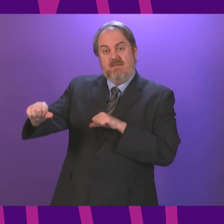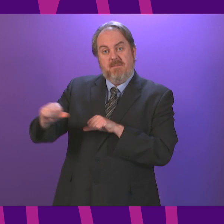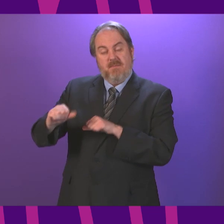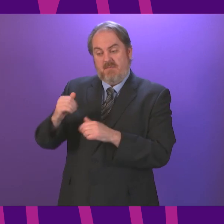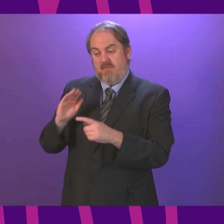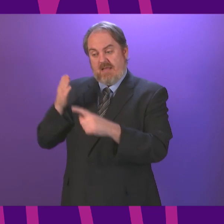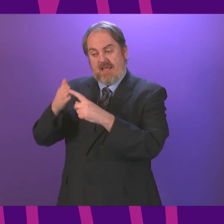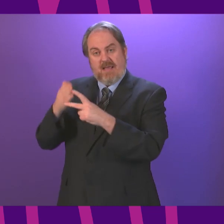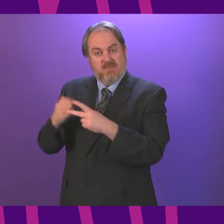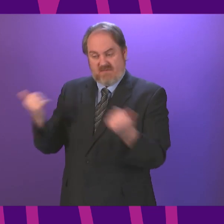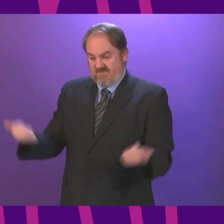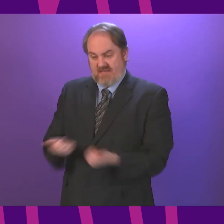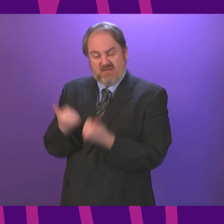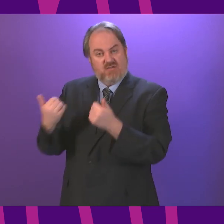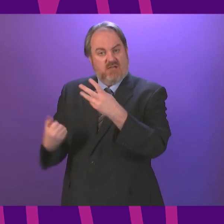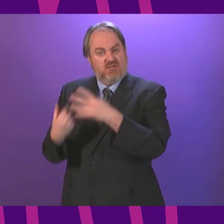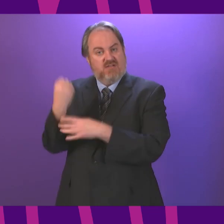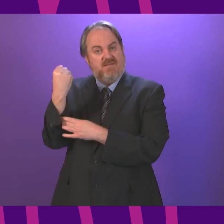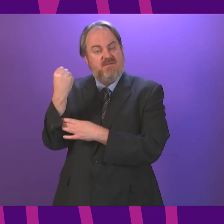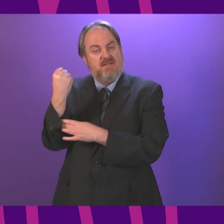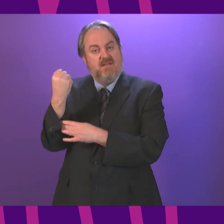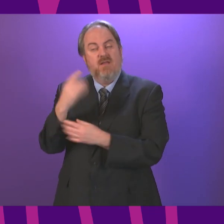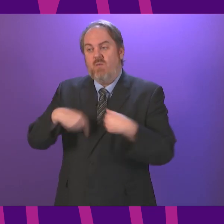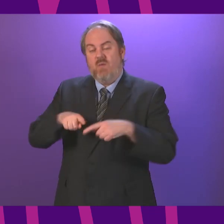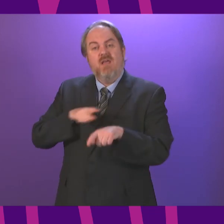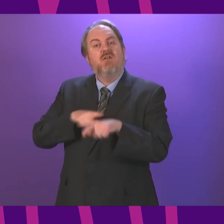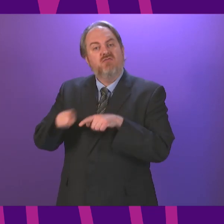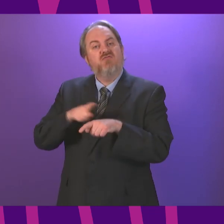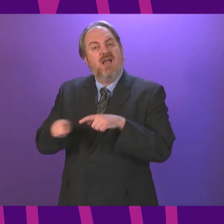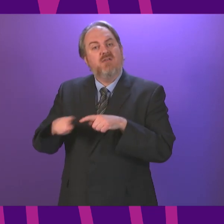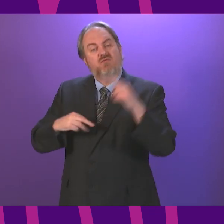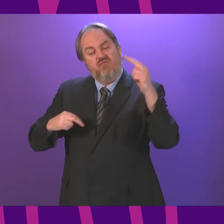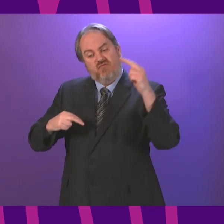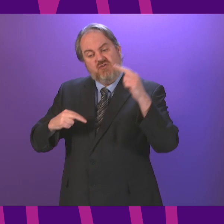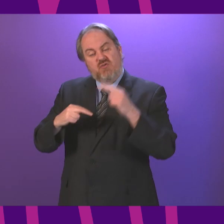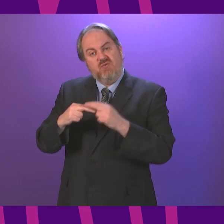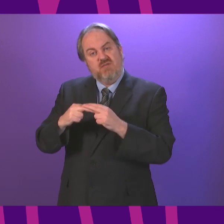progress on several of the long-term measures to close the attainment gap. For primary pupils,